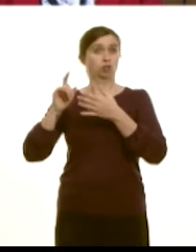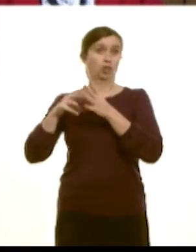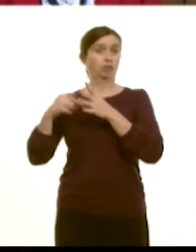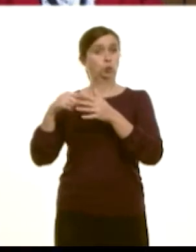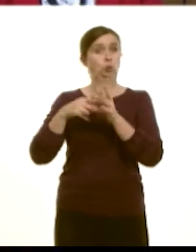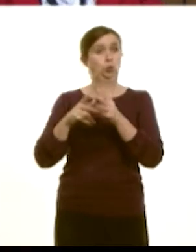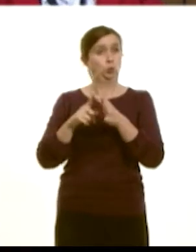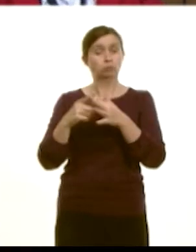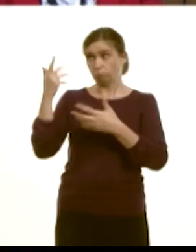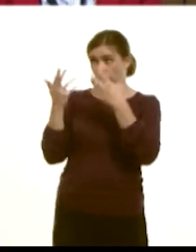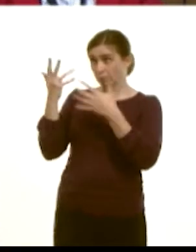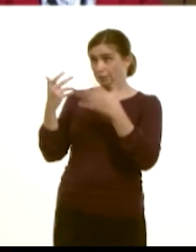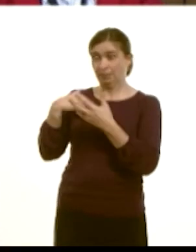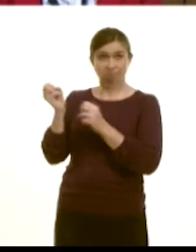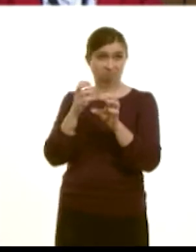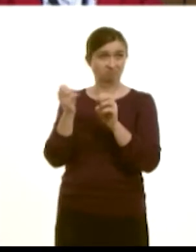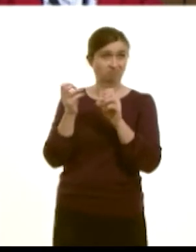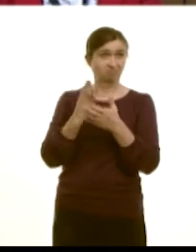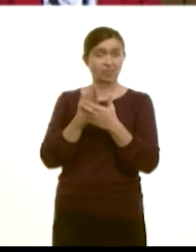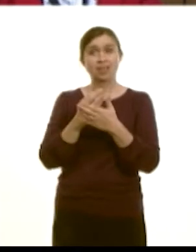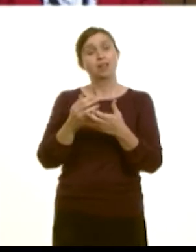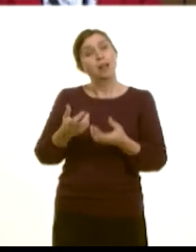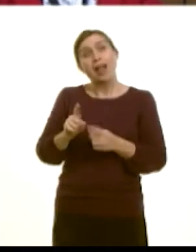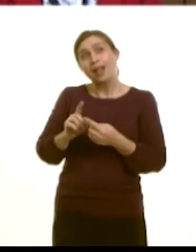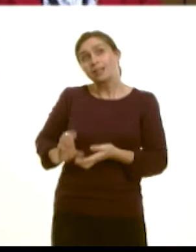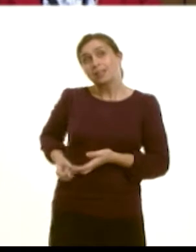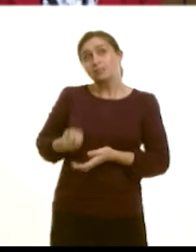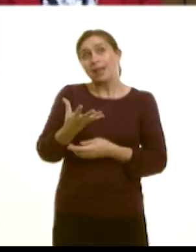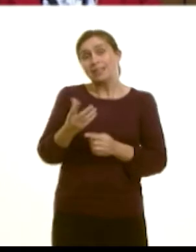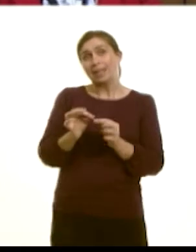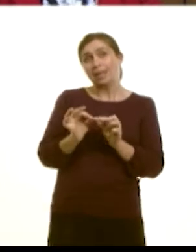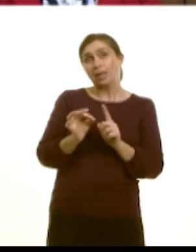The amount spent while in Wales was also up by 2.1%, by all visitors.